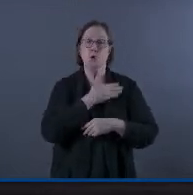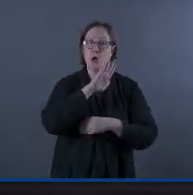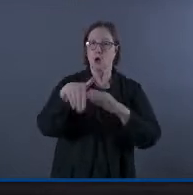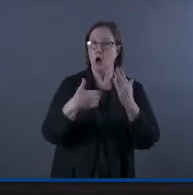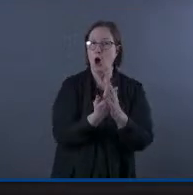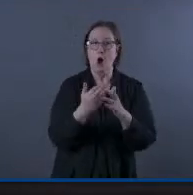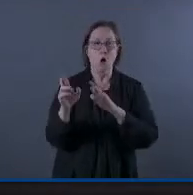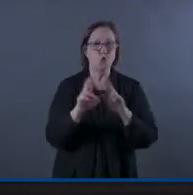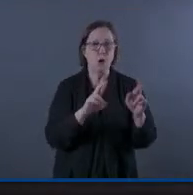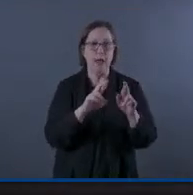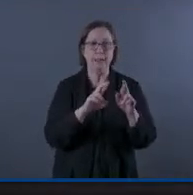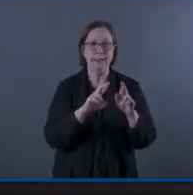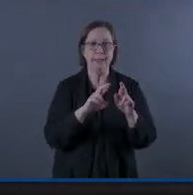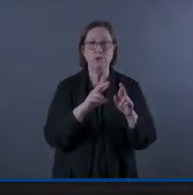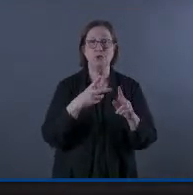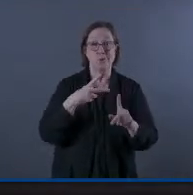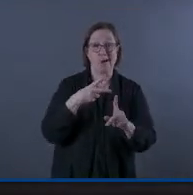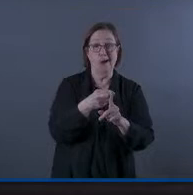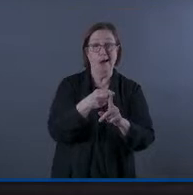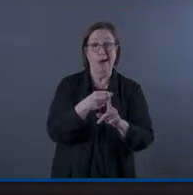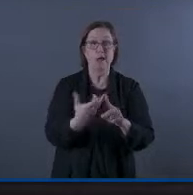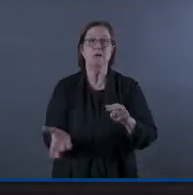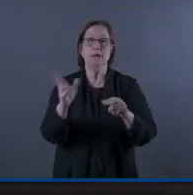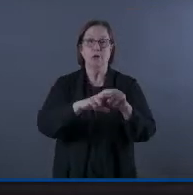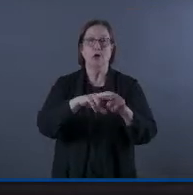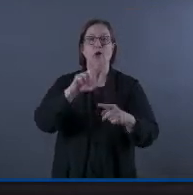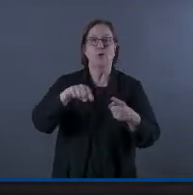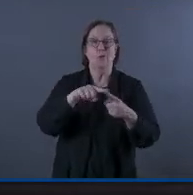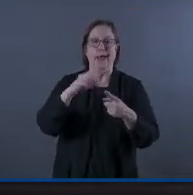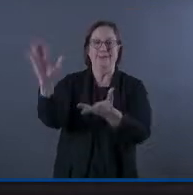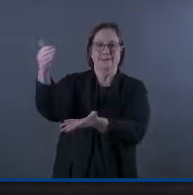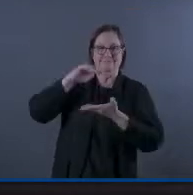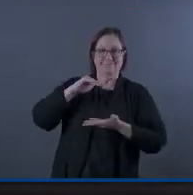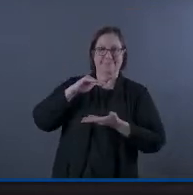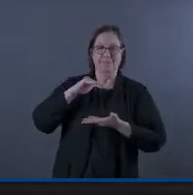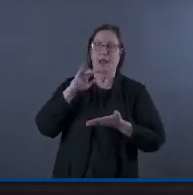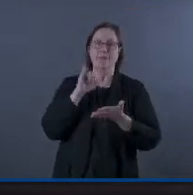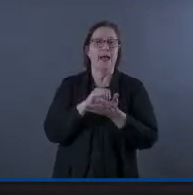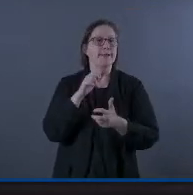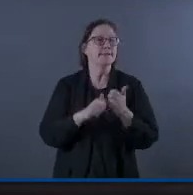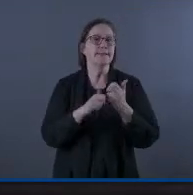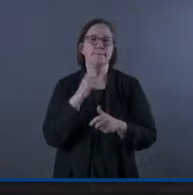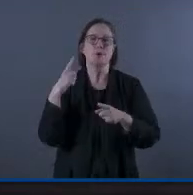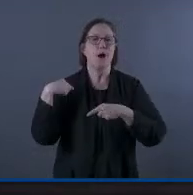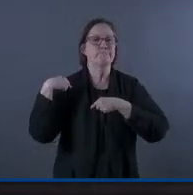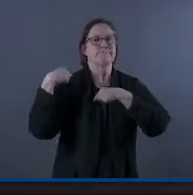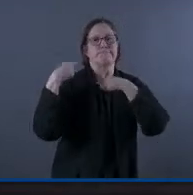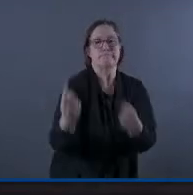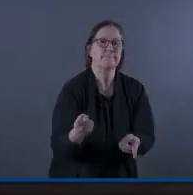once the supply is available. And that really has, that has been the bottleneck from the beginning in this entire process.